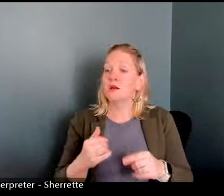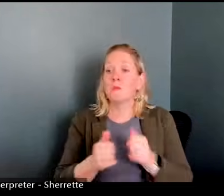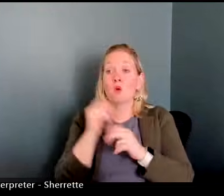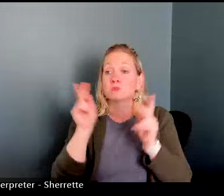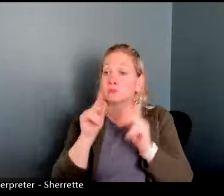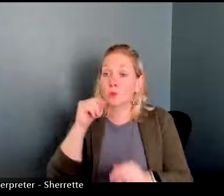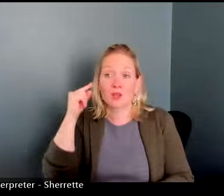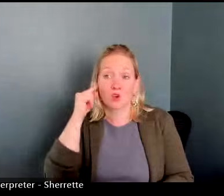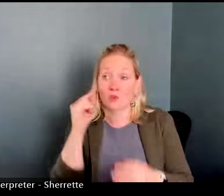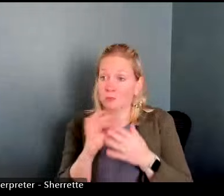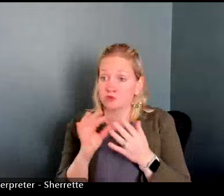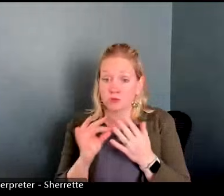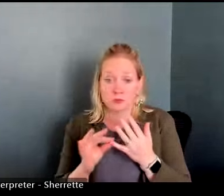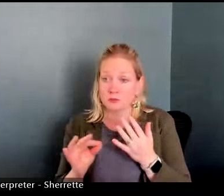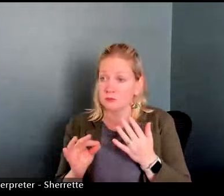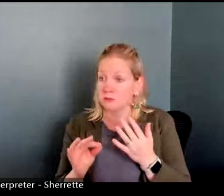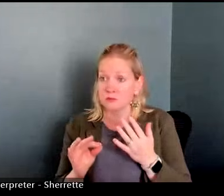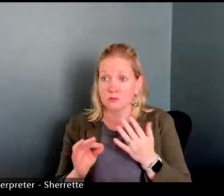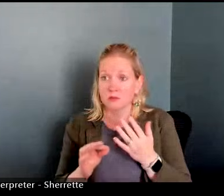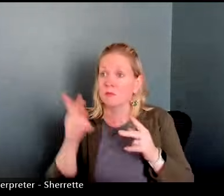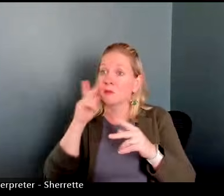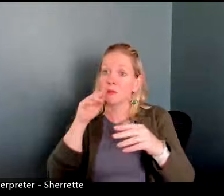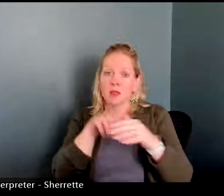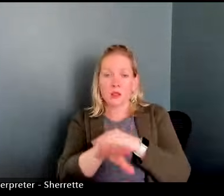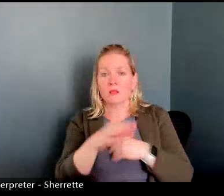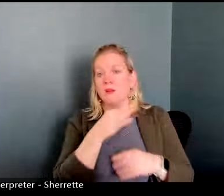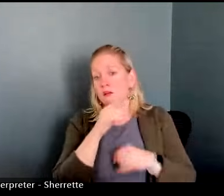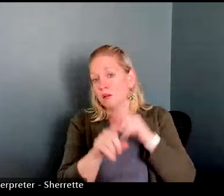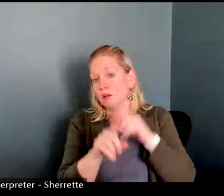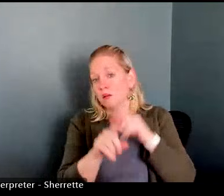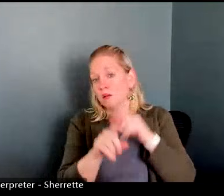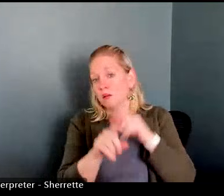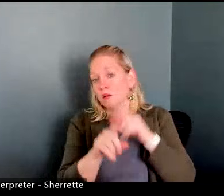thinking, "I want to learn about gene therapy." And then they learn, "Oh. Well, if you don't want